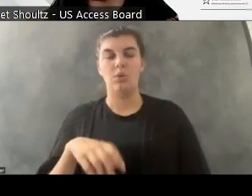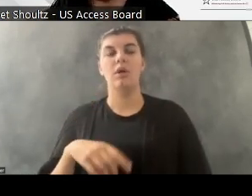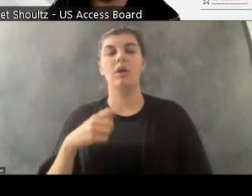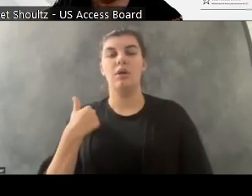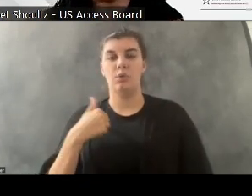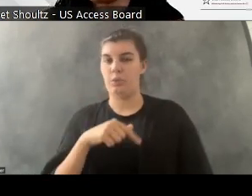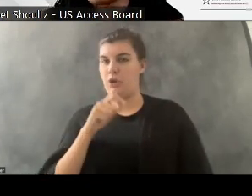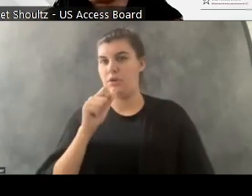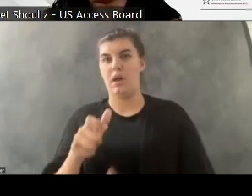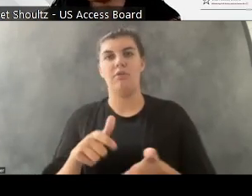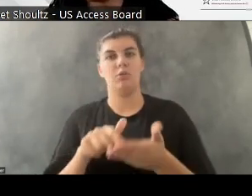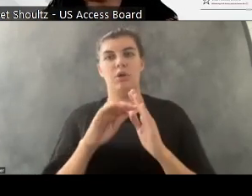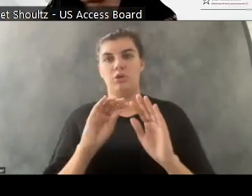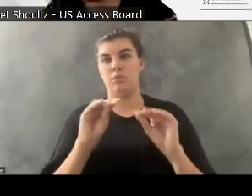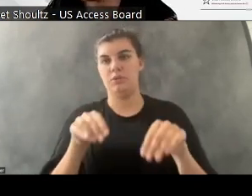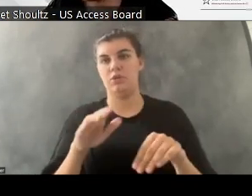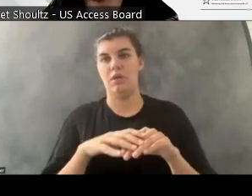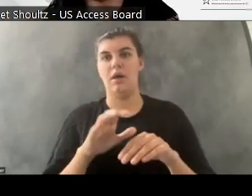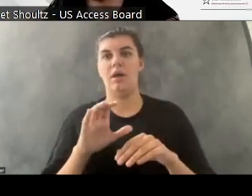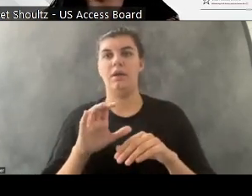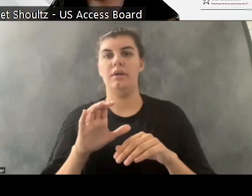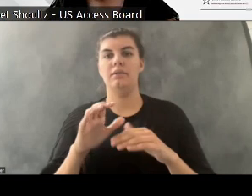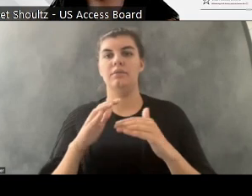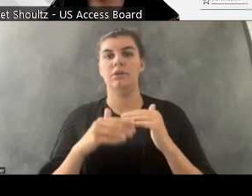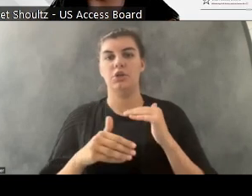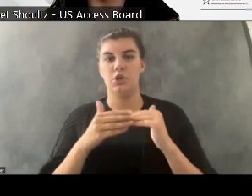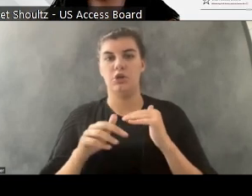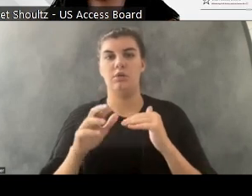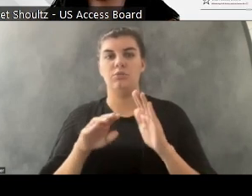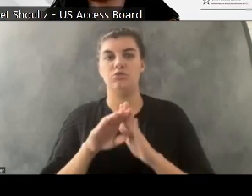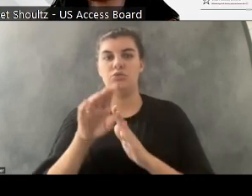are not required on curb ramps and blended transitions that are